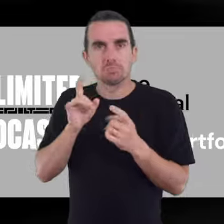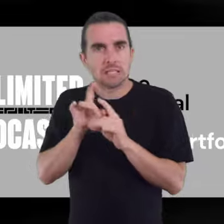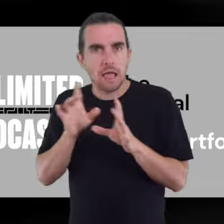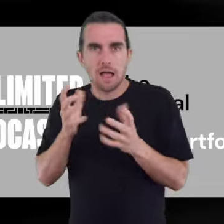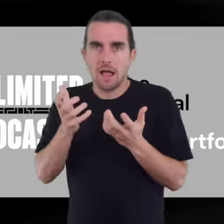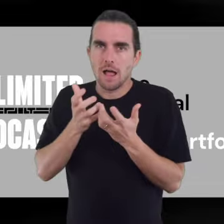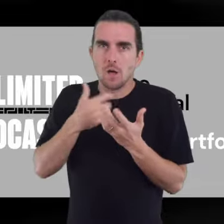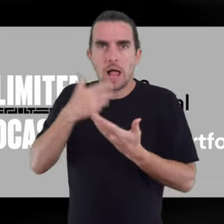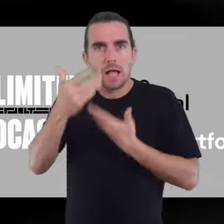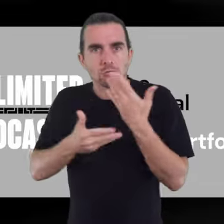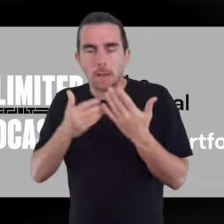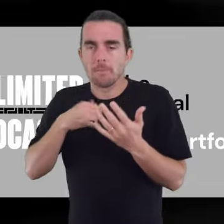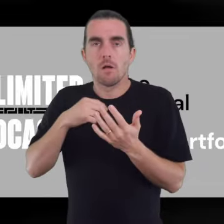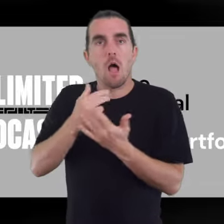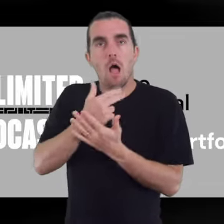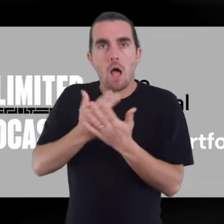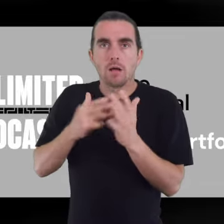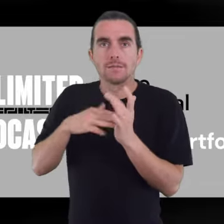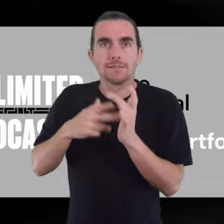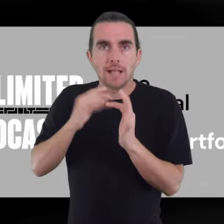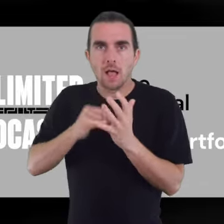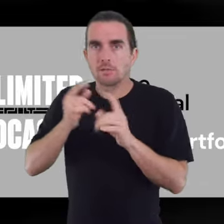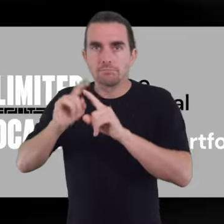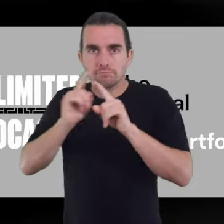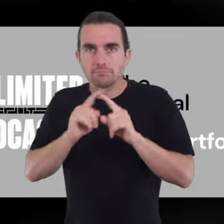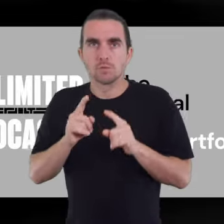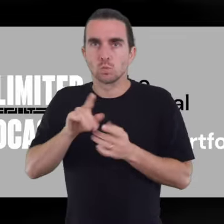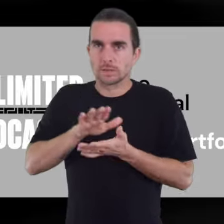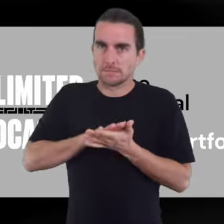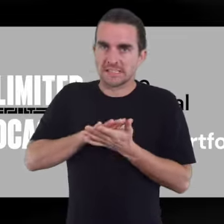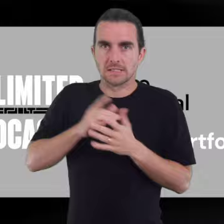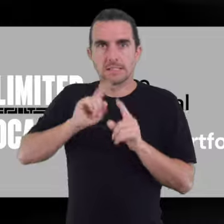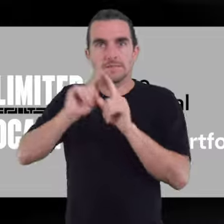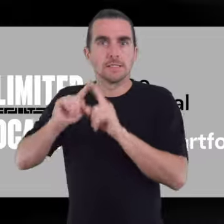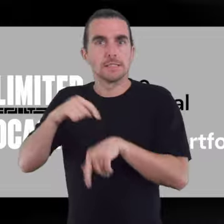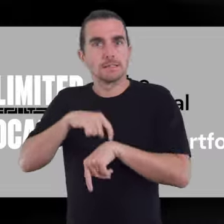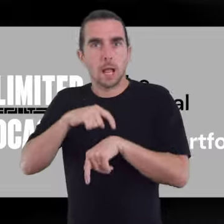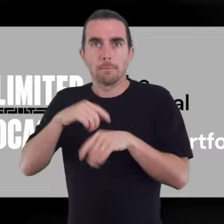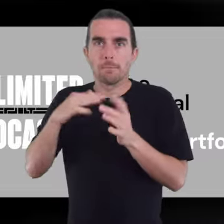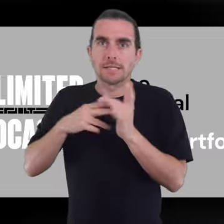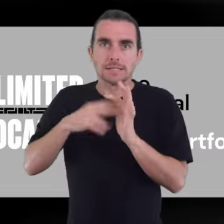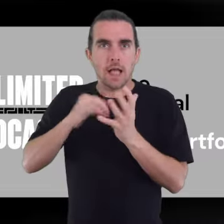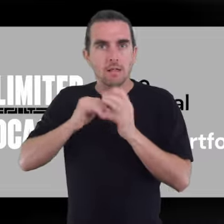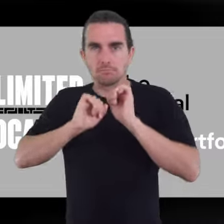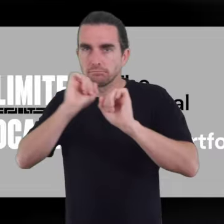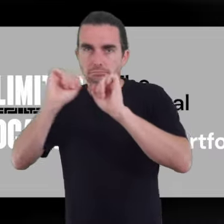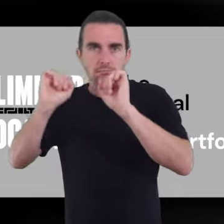how do we describe our art zines in a collection. What does it mean to bring lots of different zines together in one place?